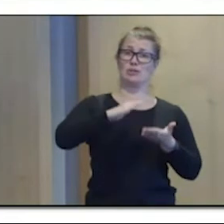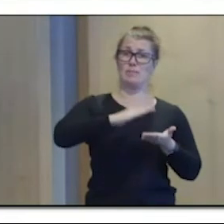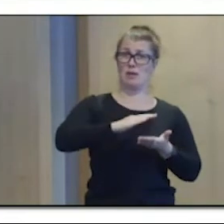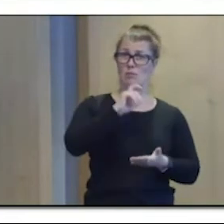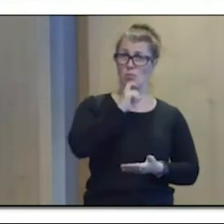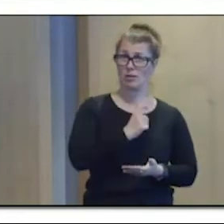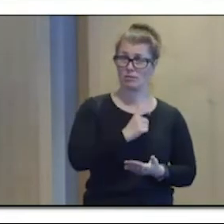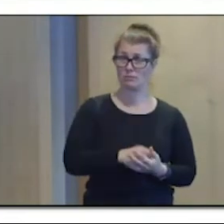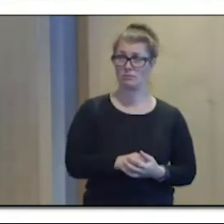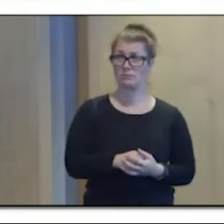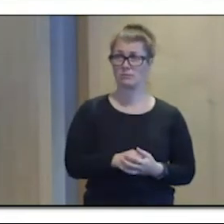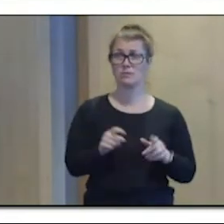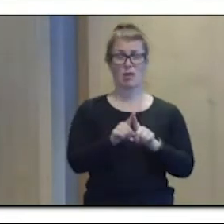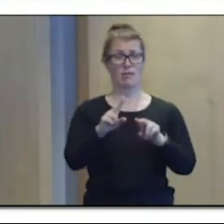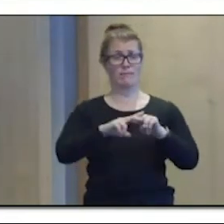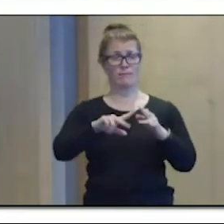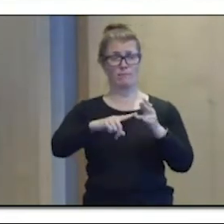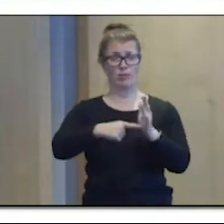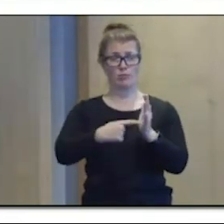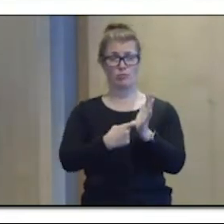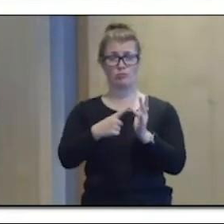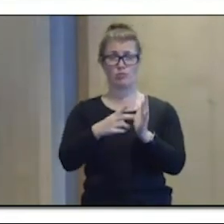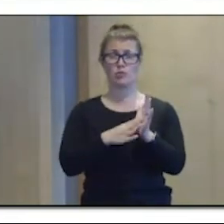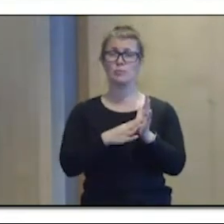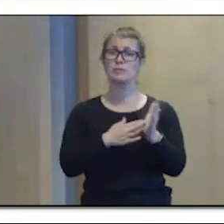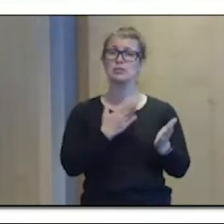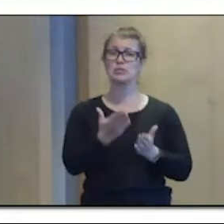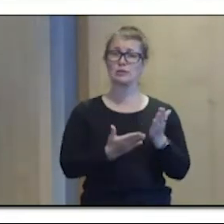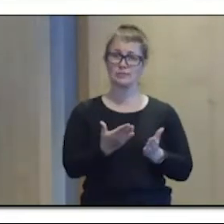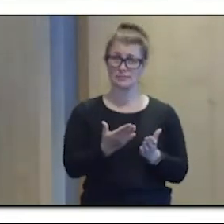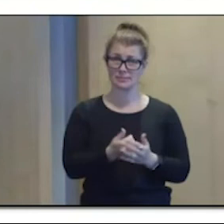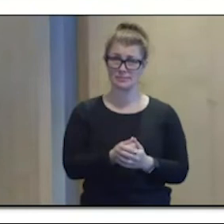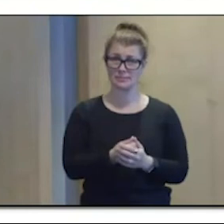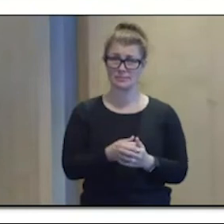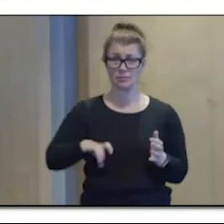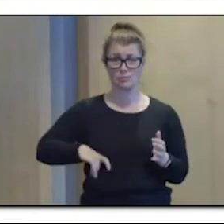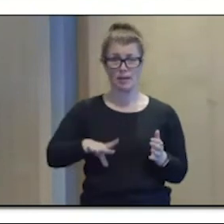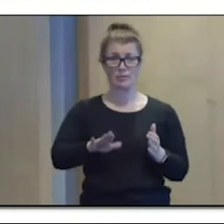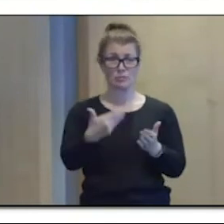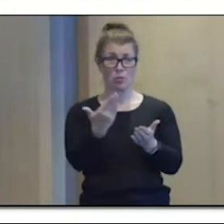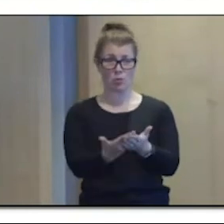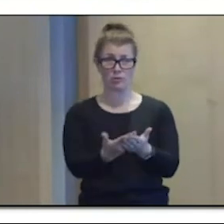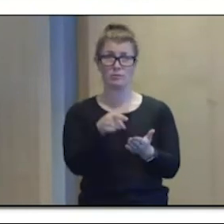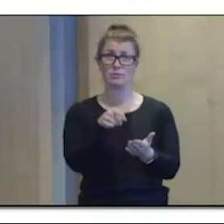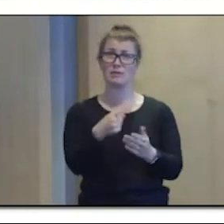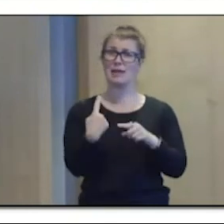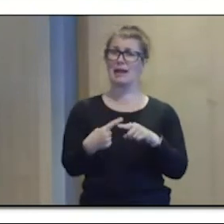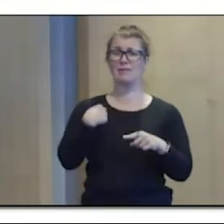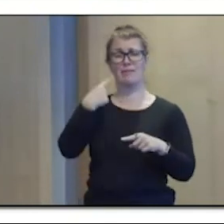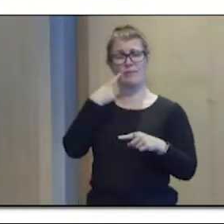such as the foot room service being paid to turn on. And I prefer to think of flexibility services